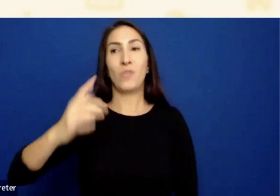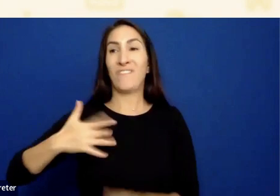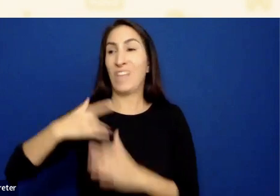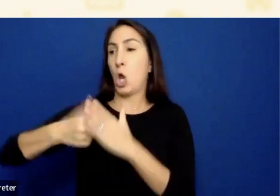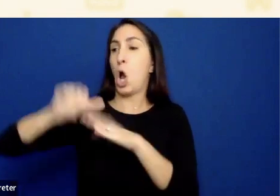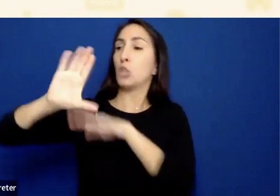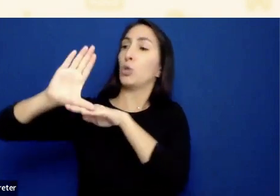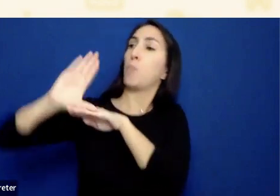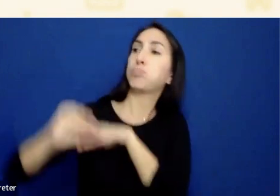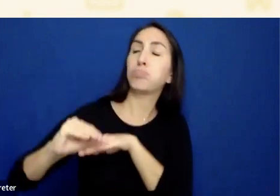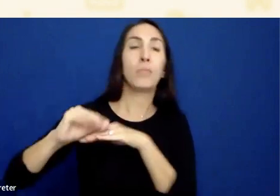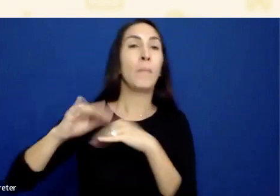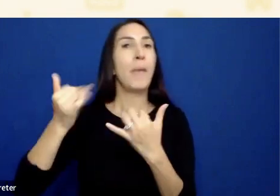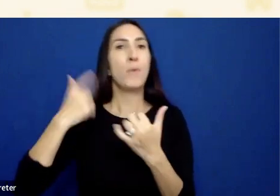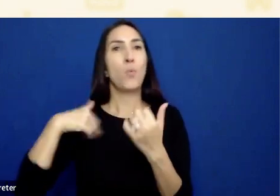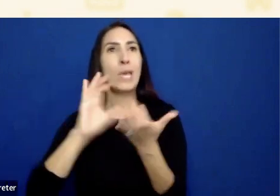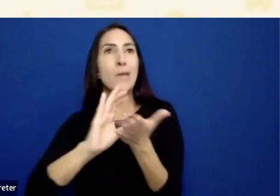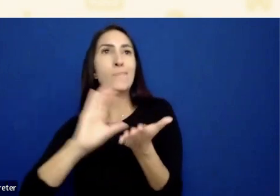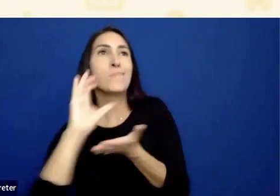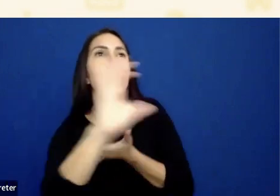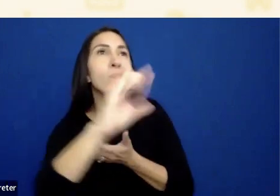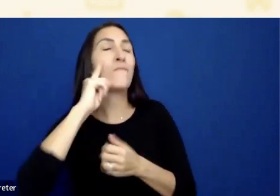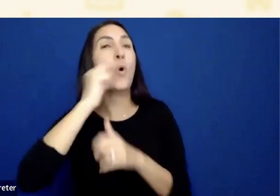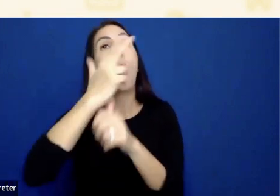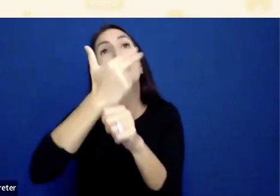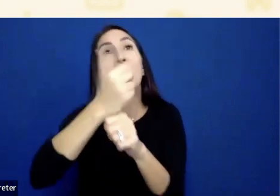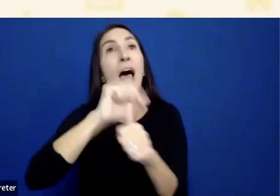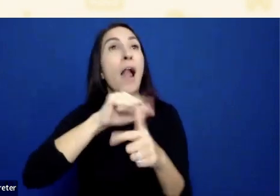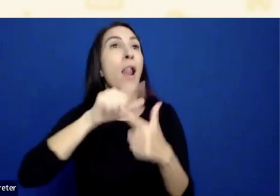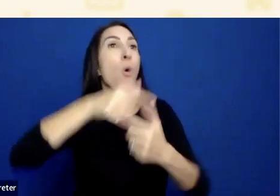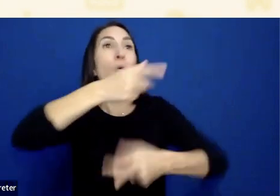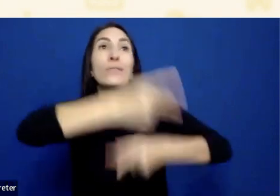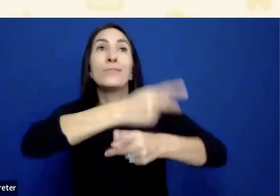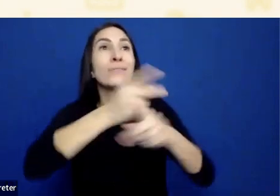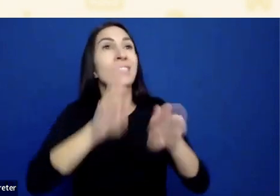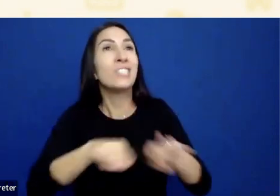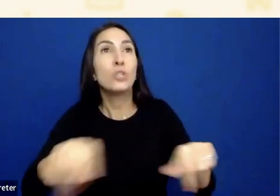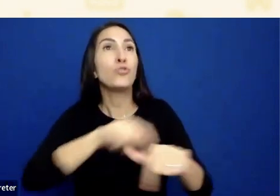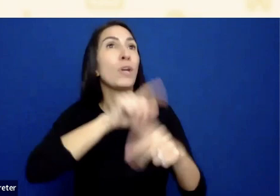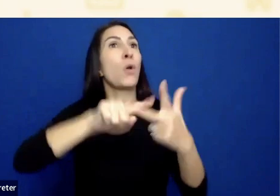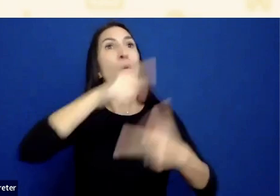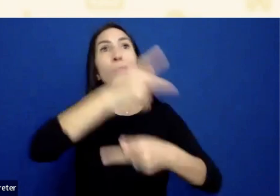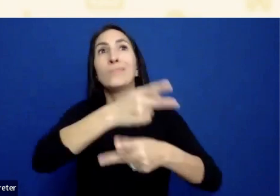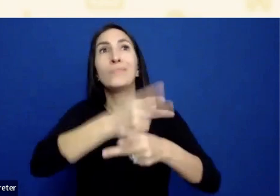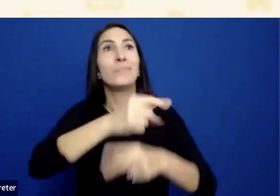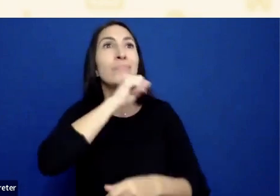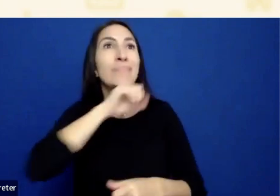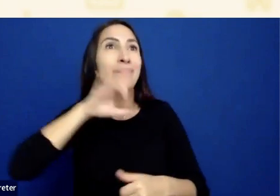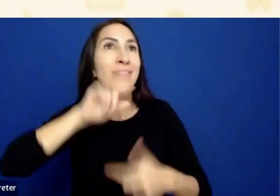whether it's for childcare, or elder care, at home, or whatever it is.